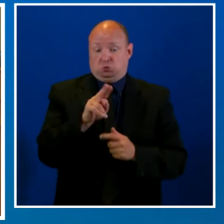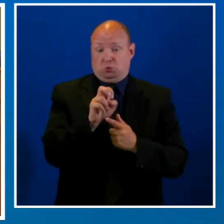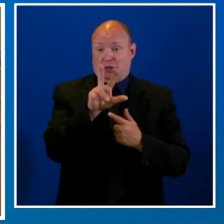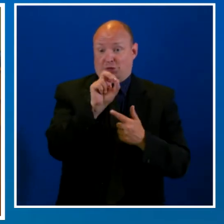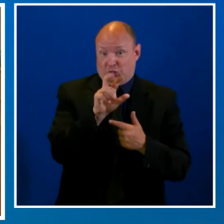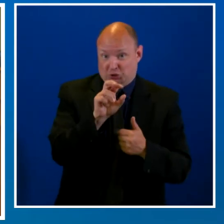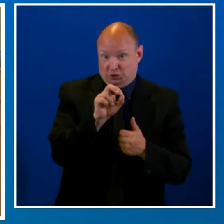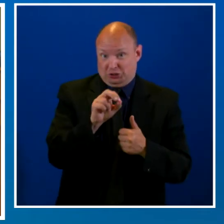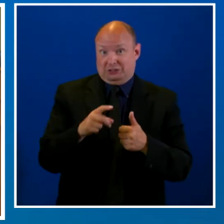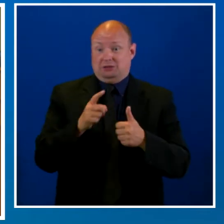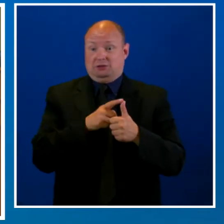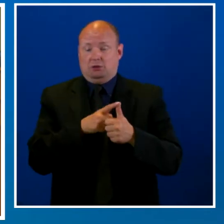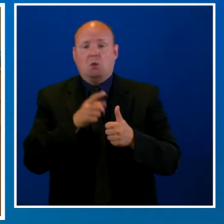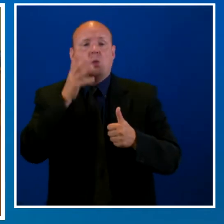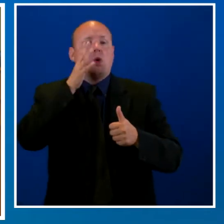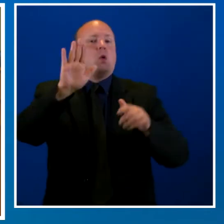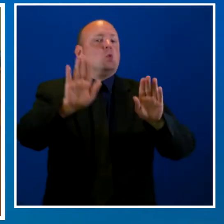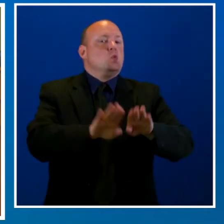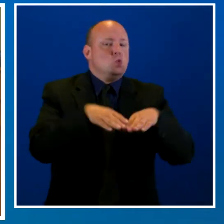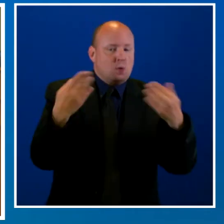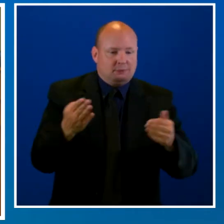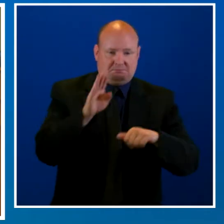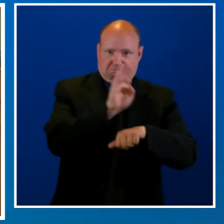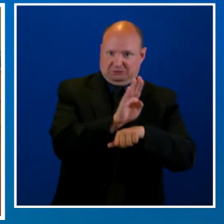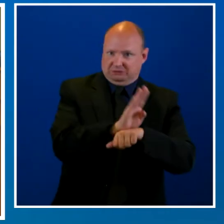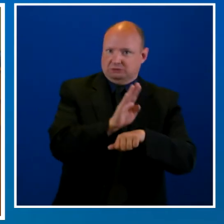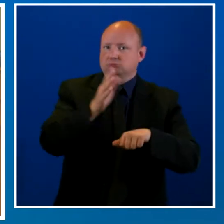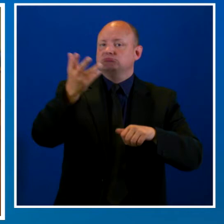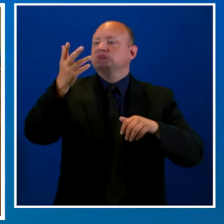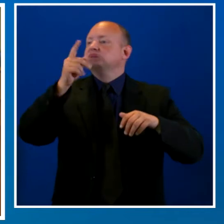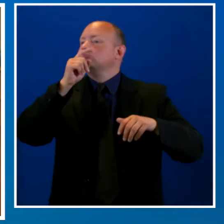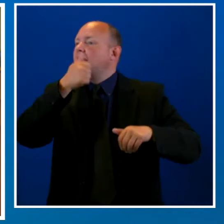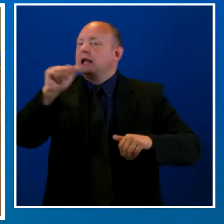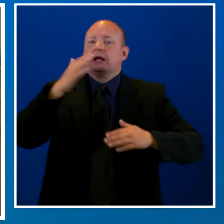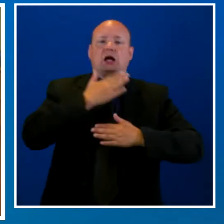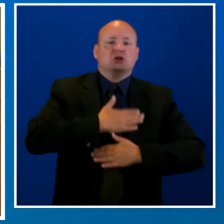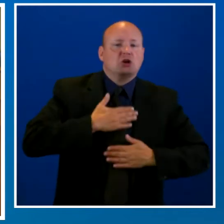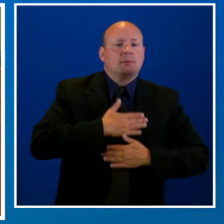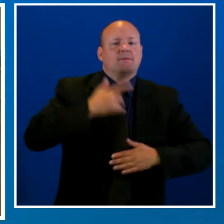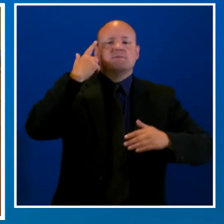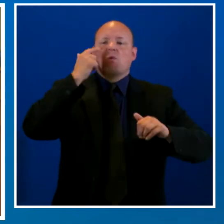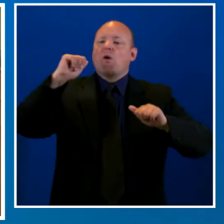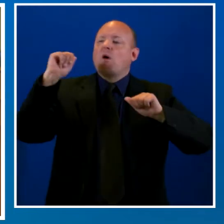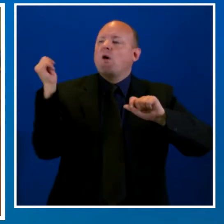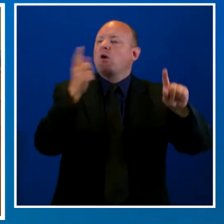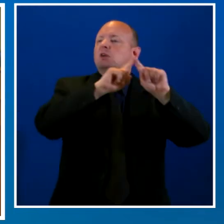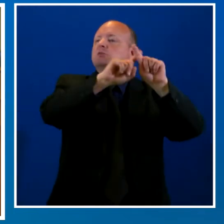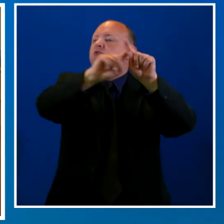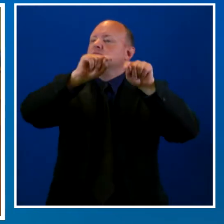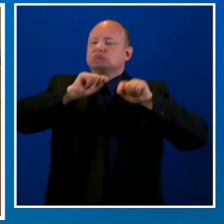recreation. And people who are vaccinated can, for the most part, get back to their regular lives.